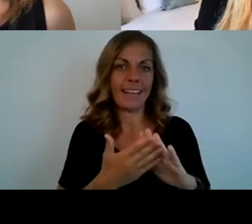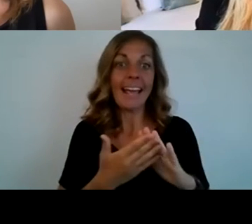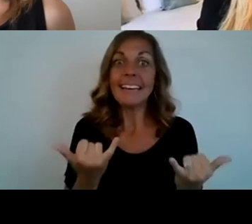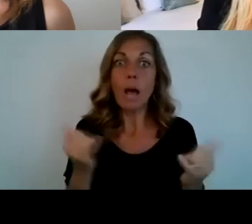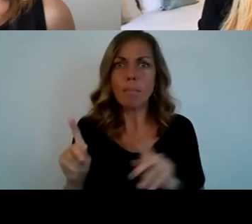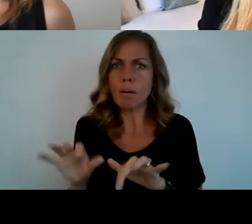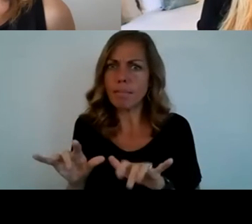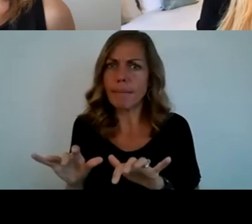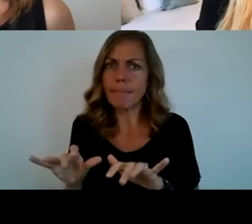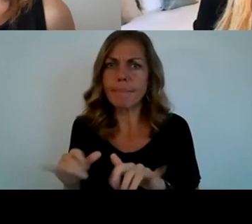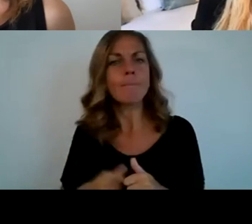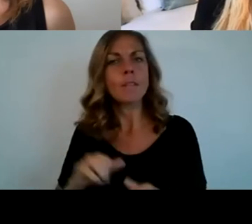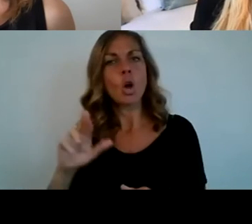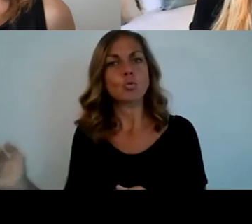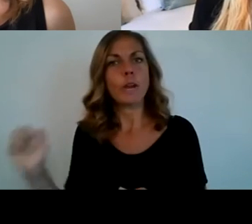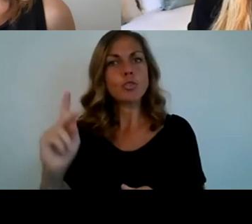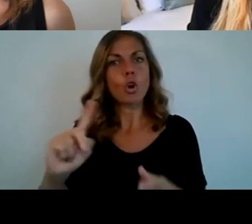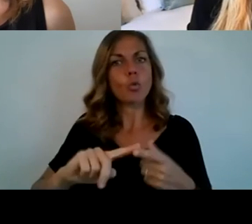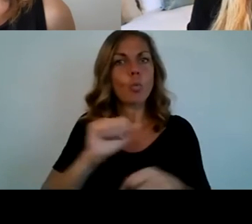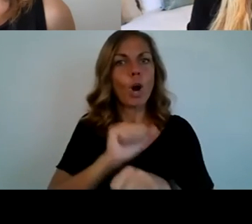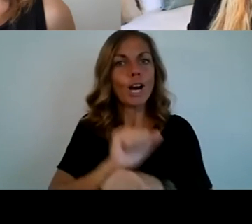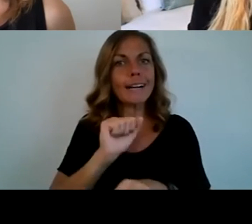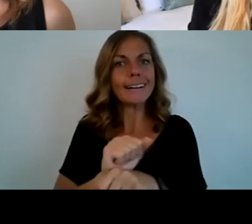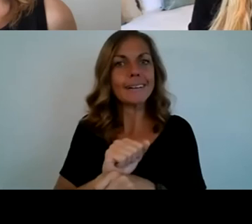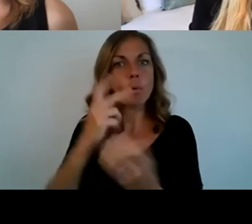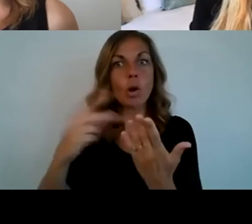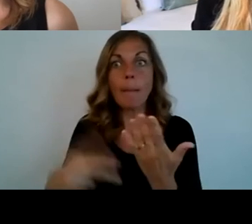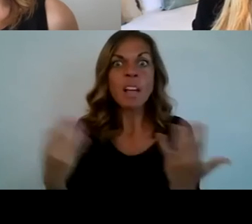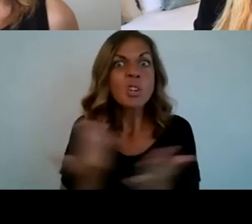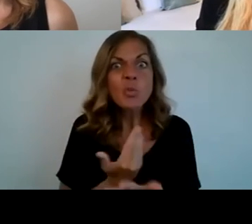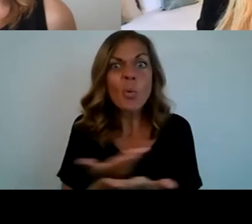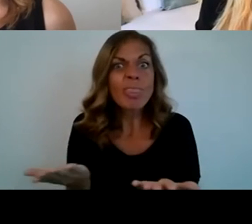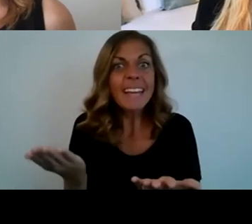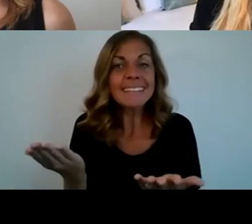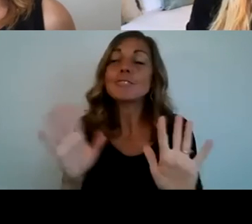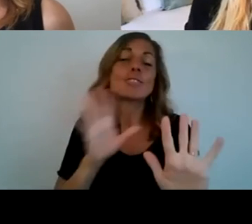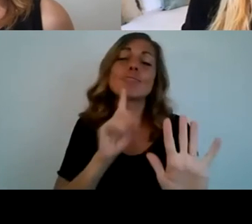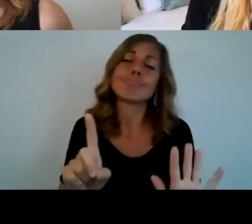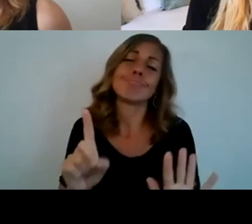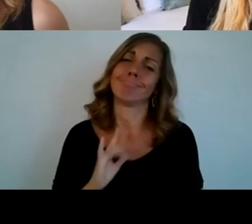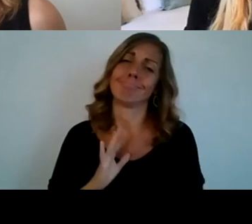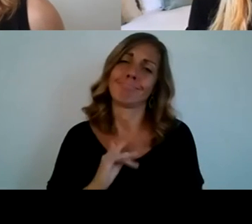to work programs and all of these new frameworks that are it's really cool.